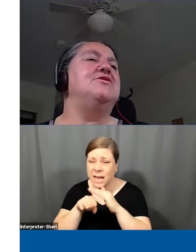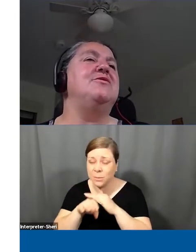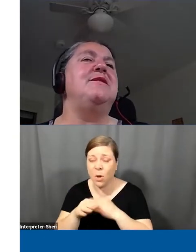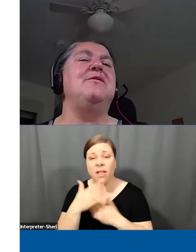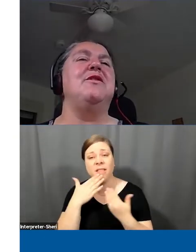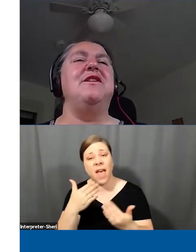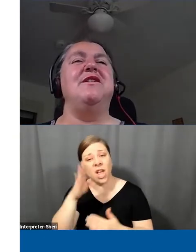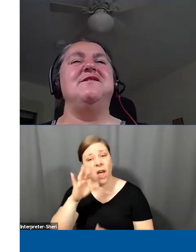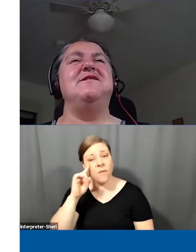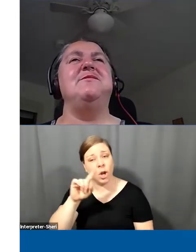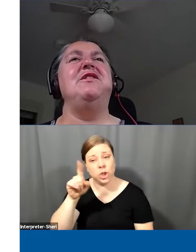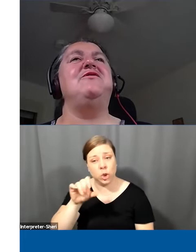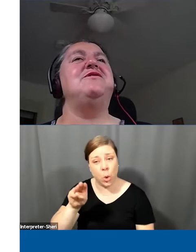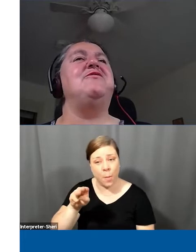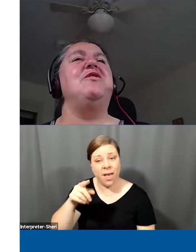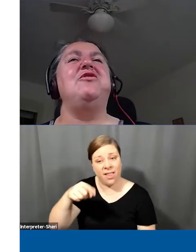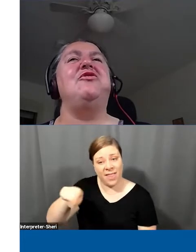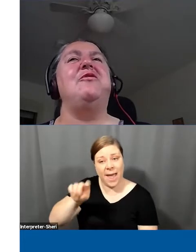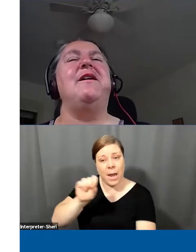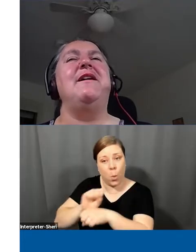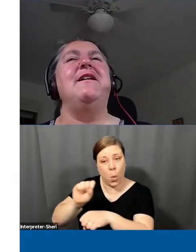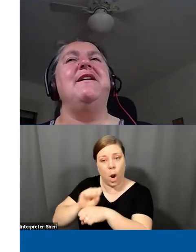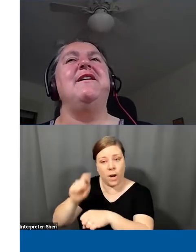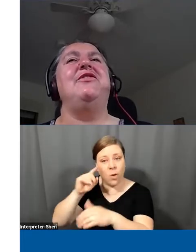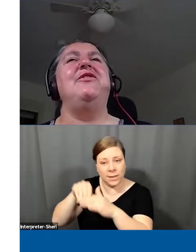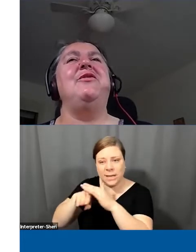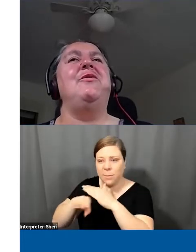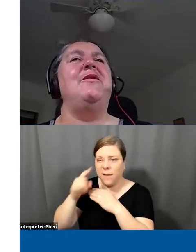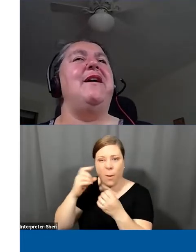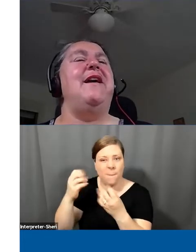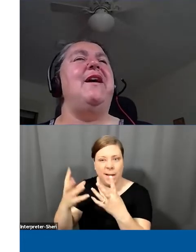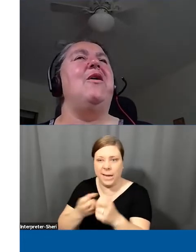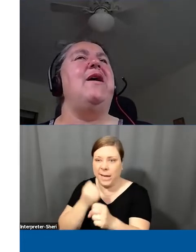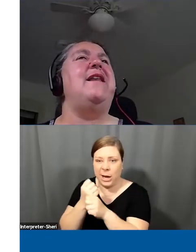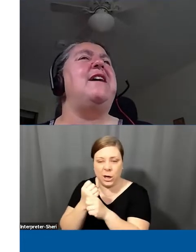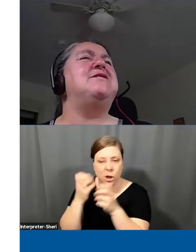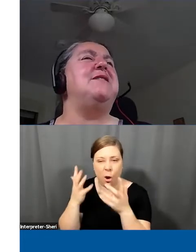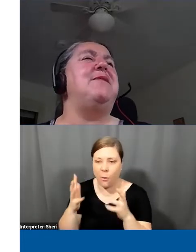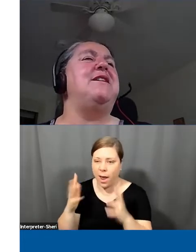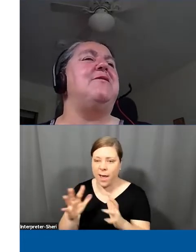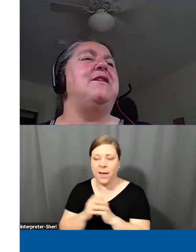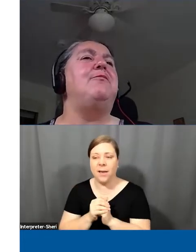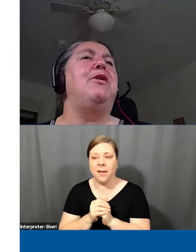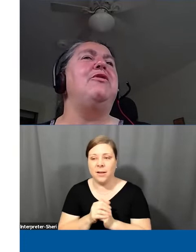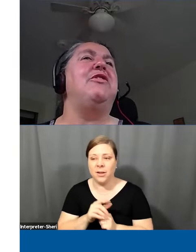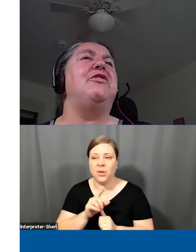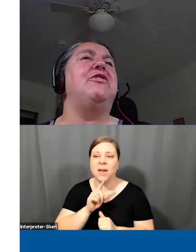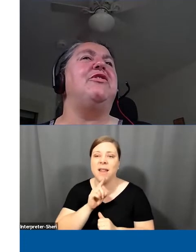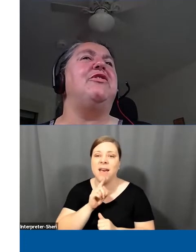Zoom had been working on accessibility for several years already. So it actually meant a real bonus for people